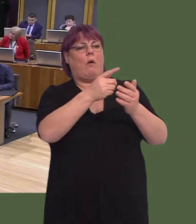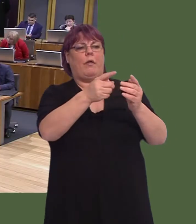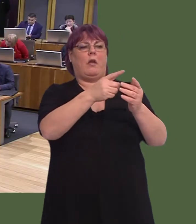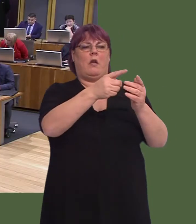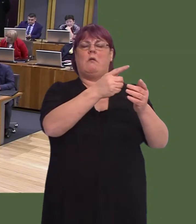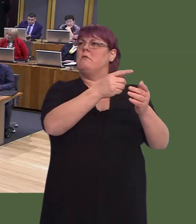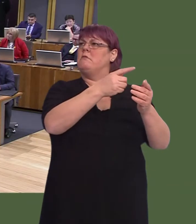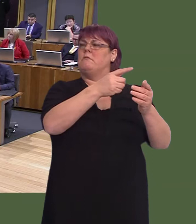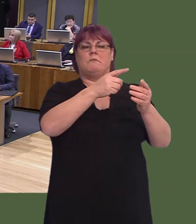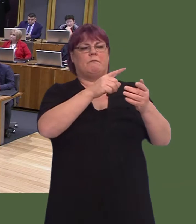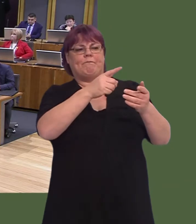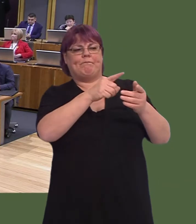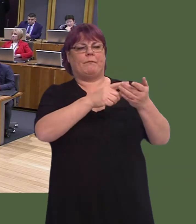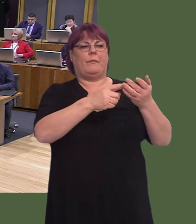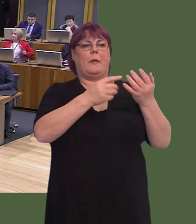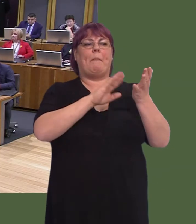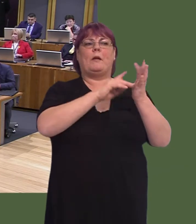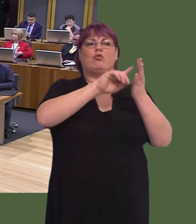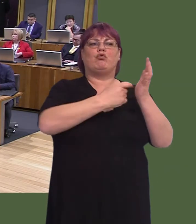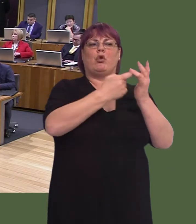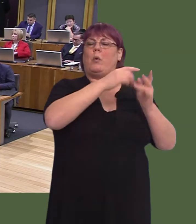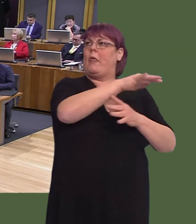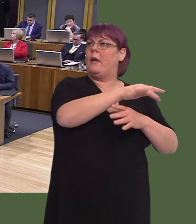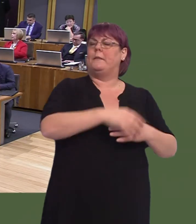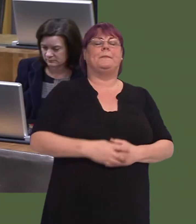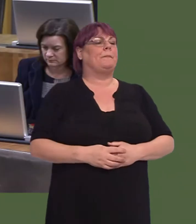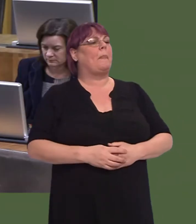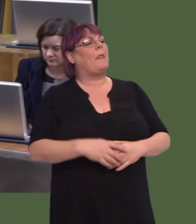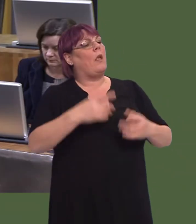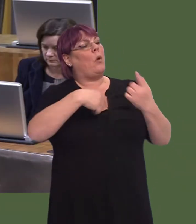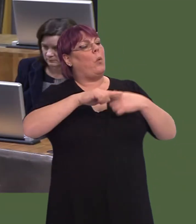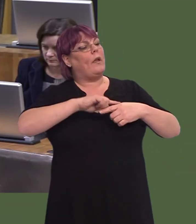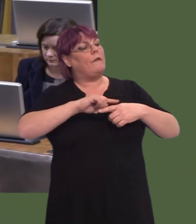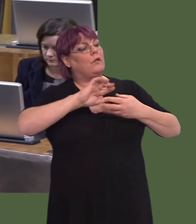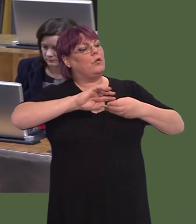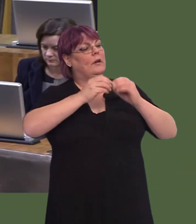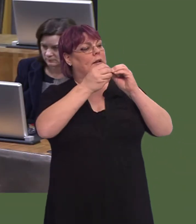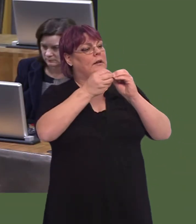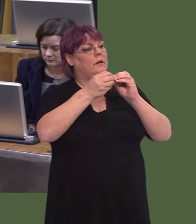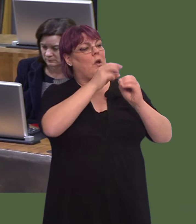Thank you. Carwyn Jones AM: We have funded the initial concept development work for the Swansea bay metro from the local transport fund.